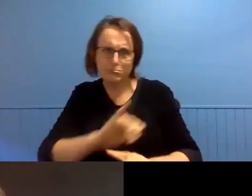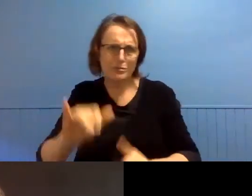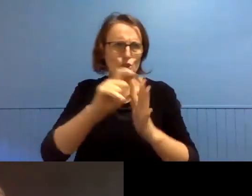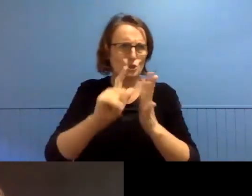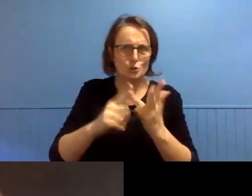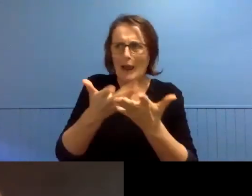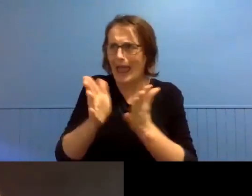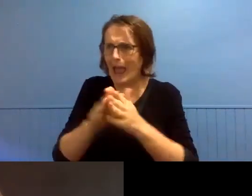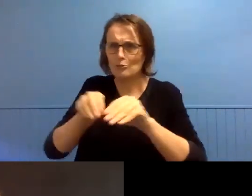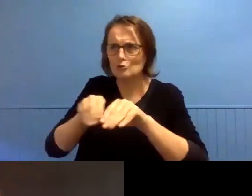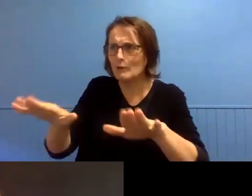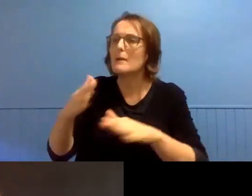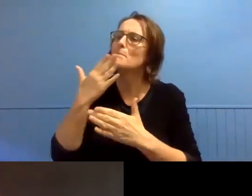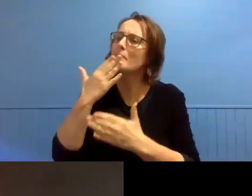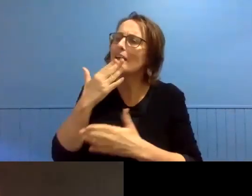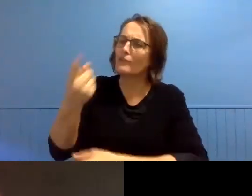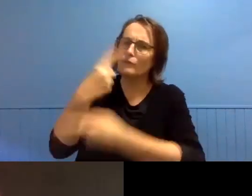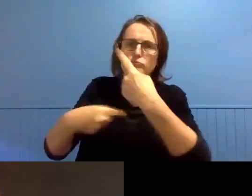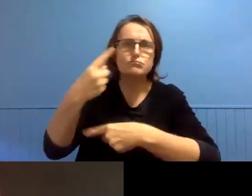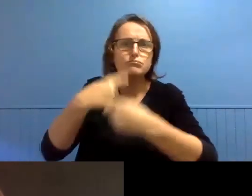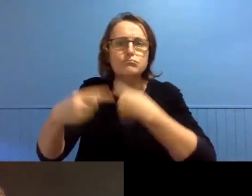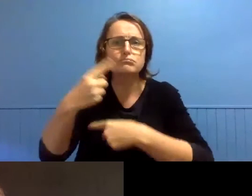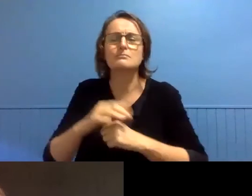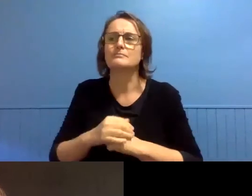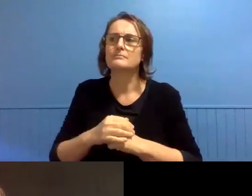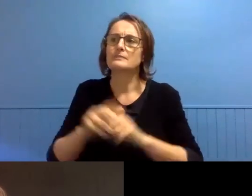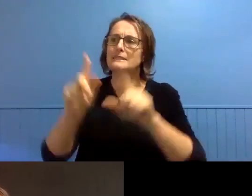for the nuance around going through all of those sort of various options